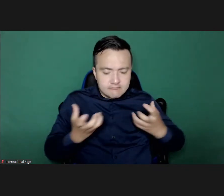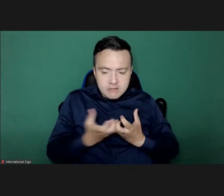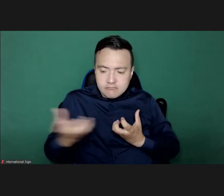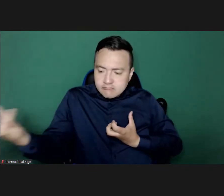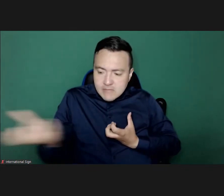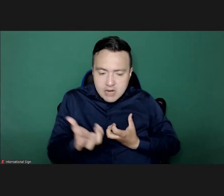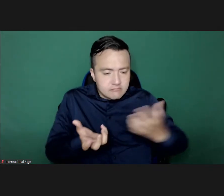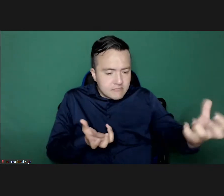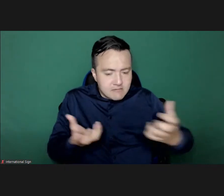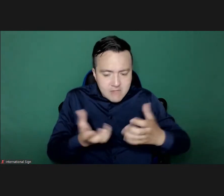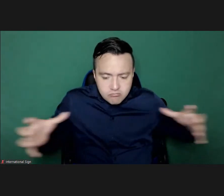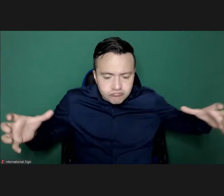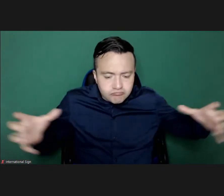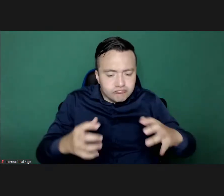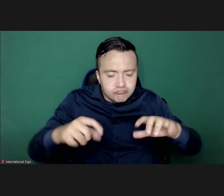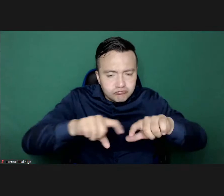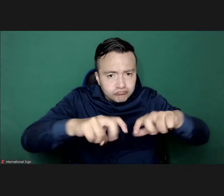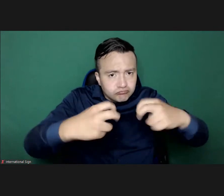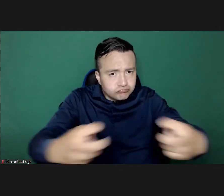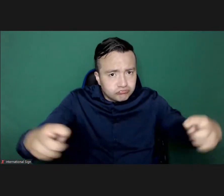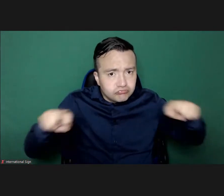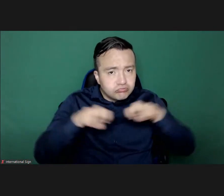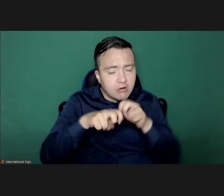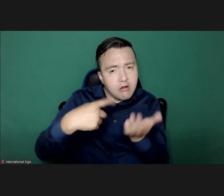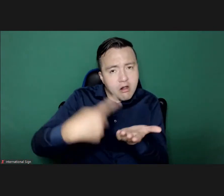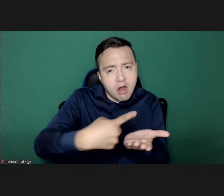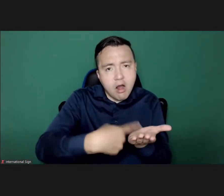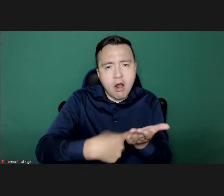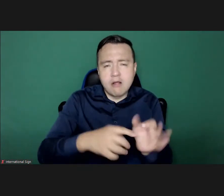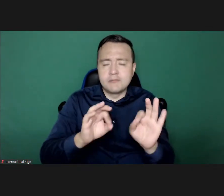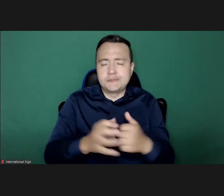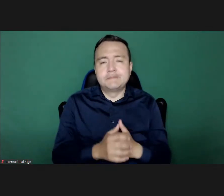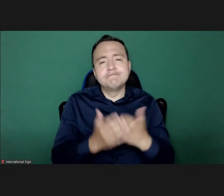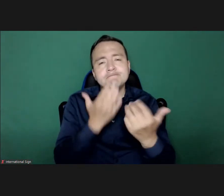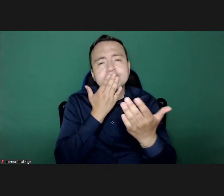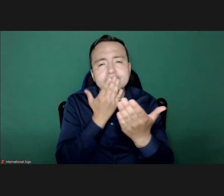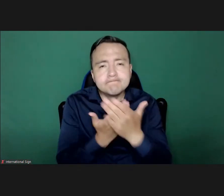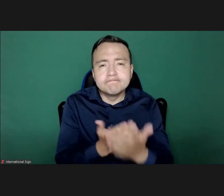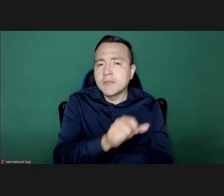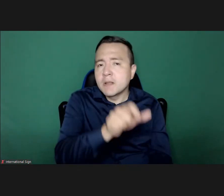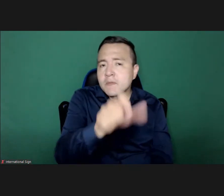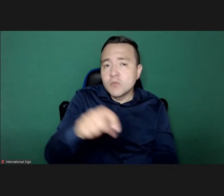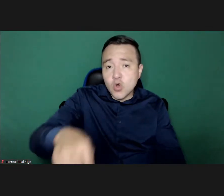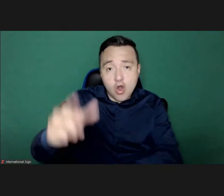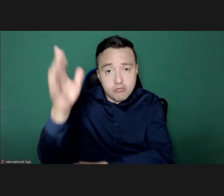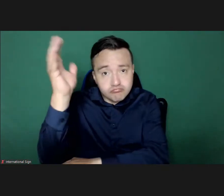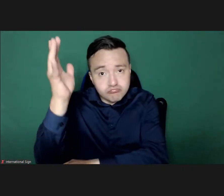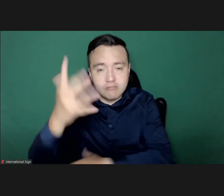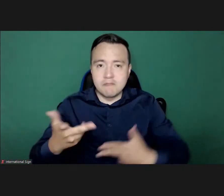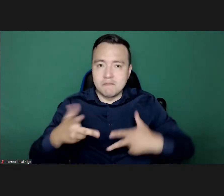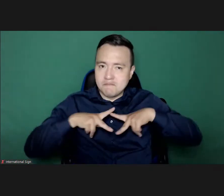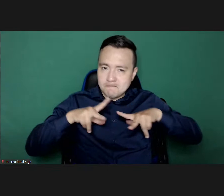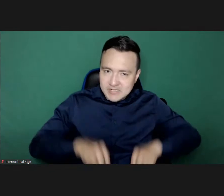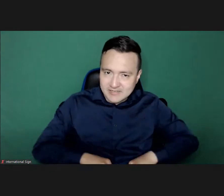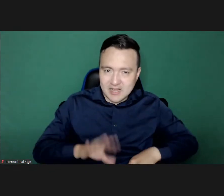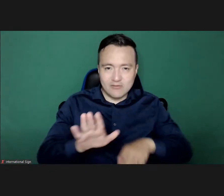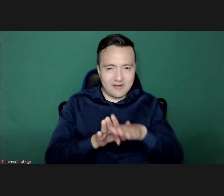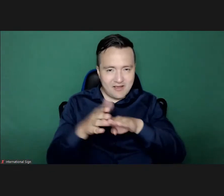representatives, the ministry representatives from the Ministry of Health of Jamaica, the honorable Dr.